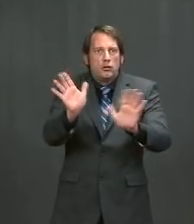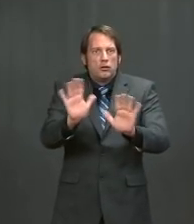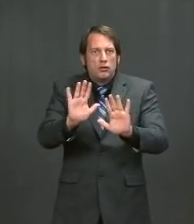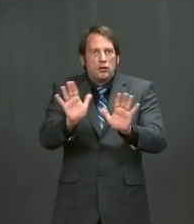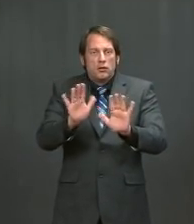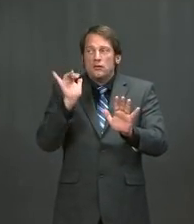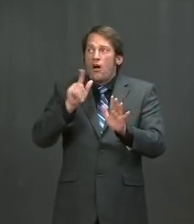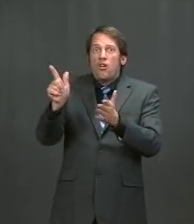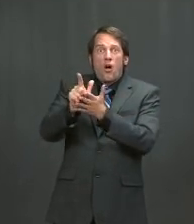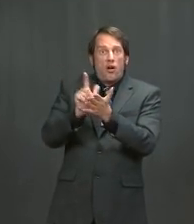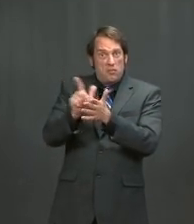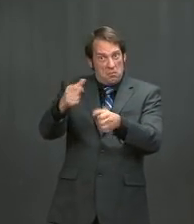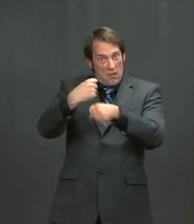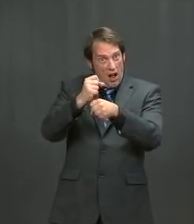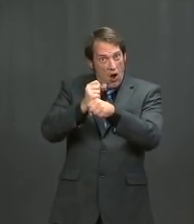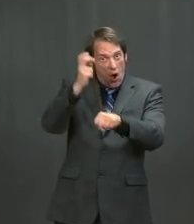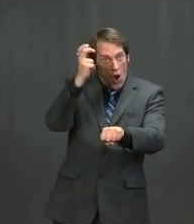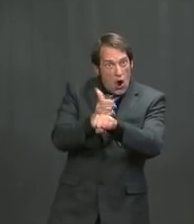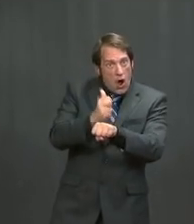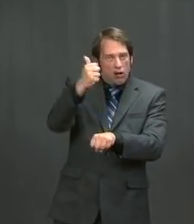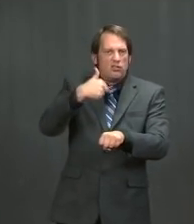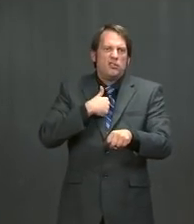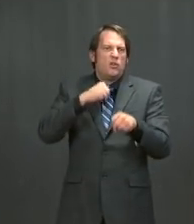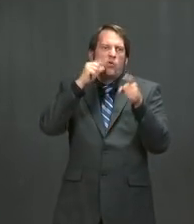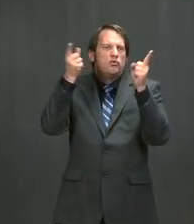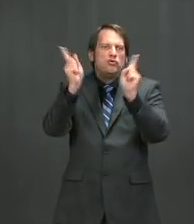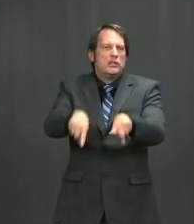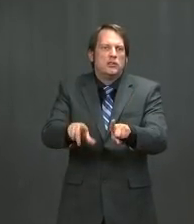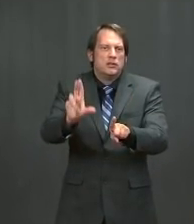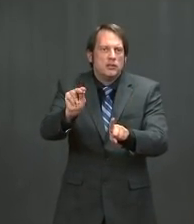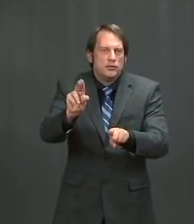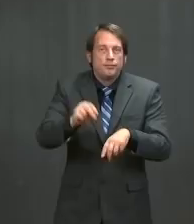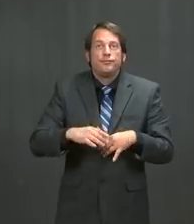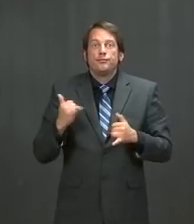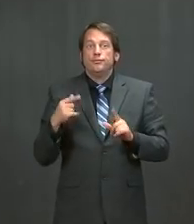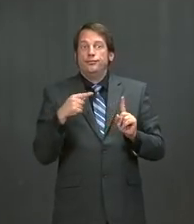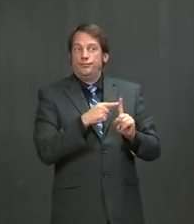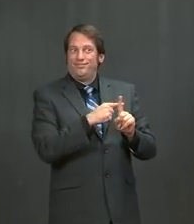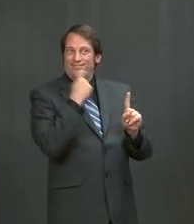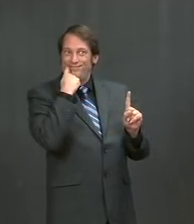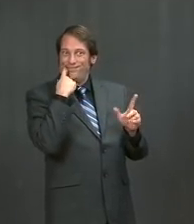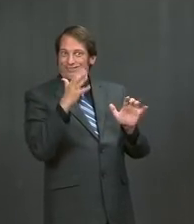It's now April 5th. The Afghanistan decision is due soon.